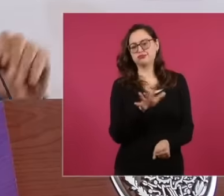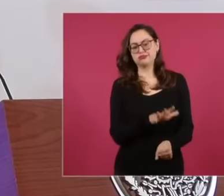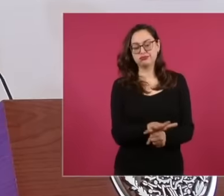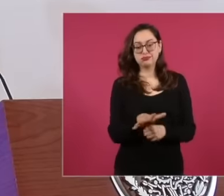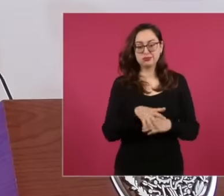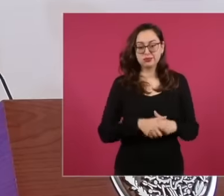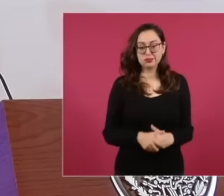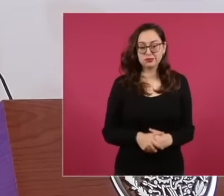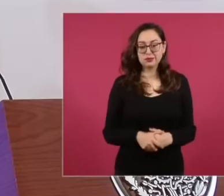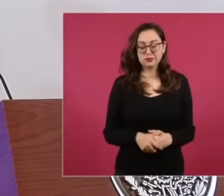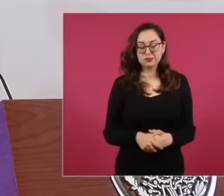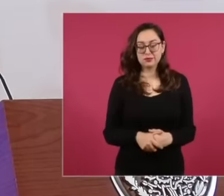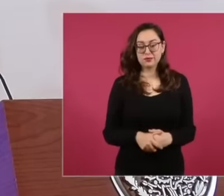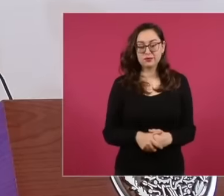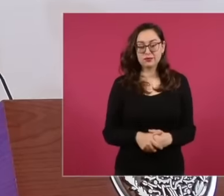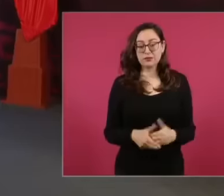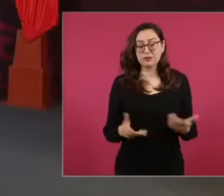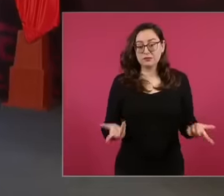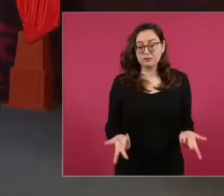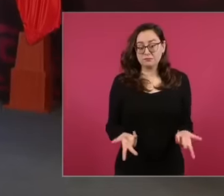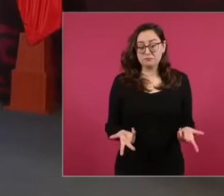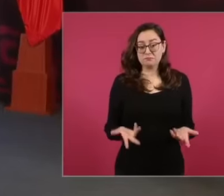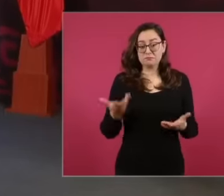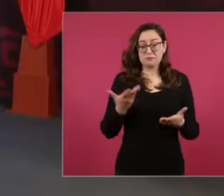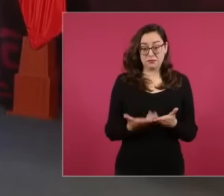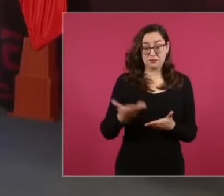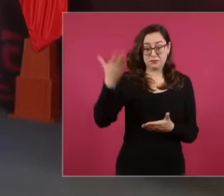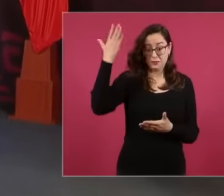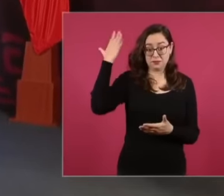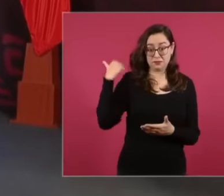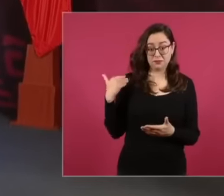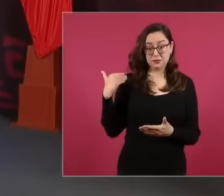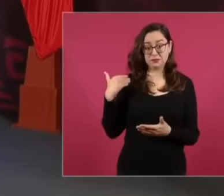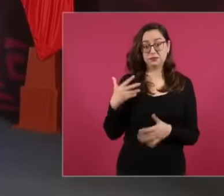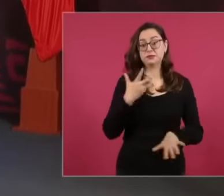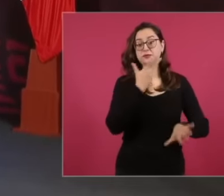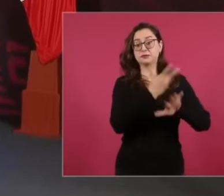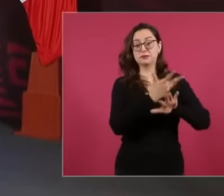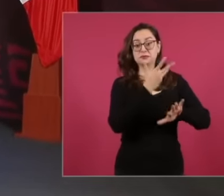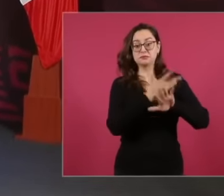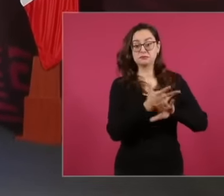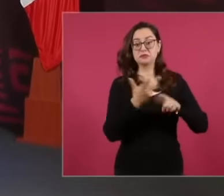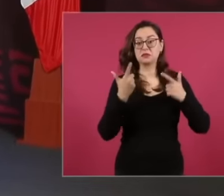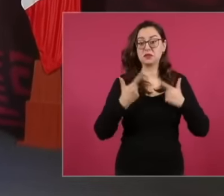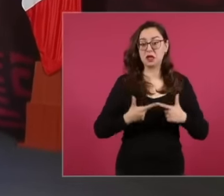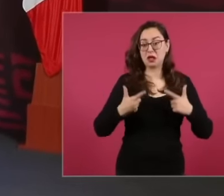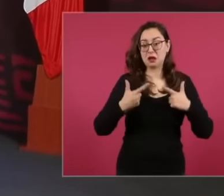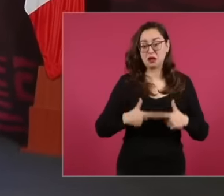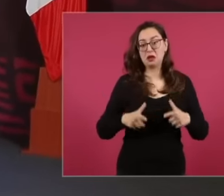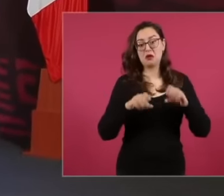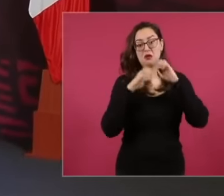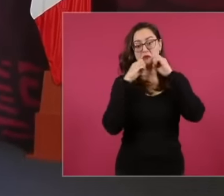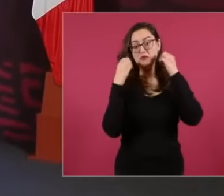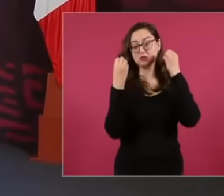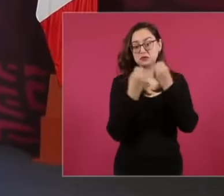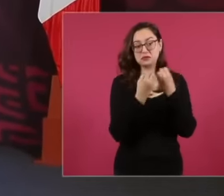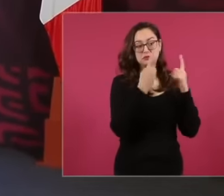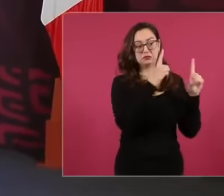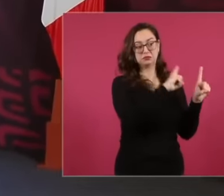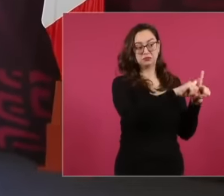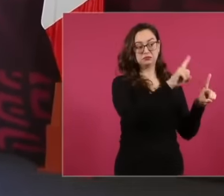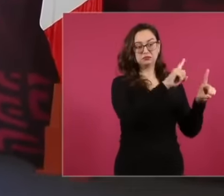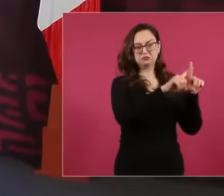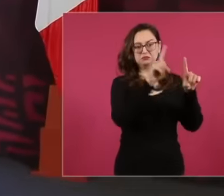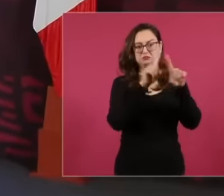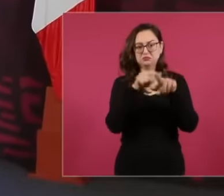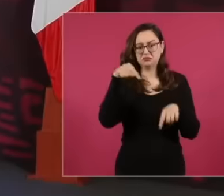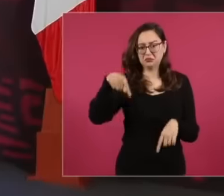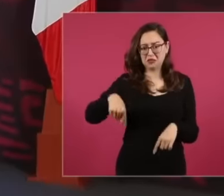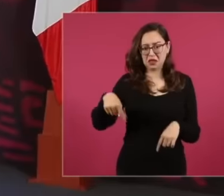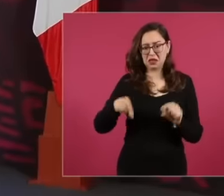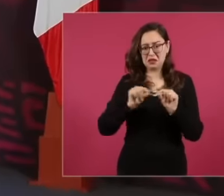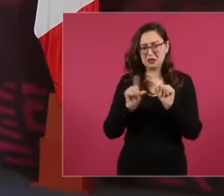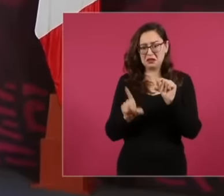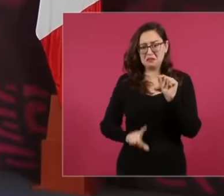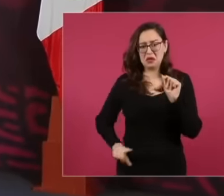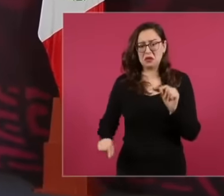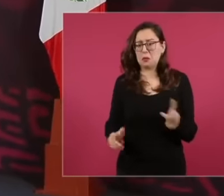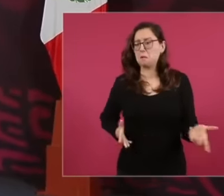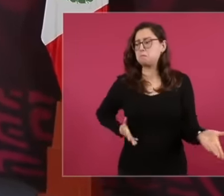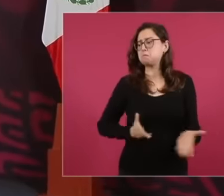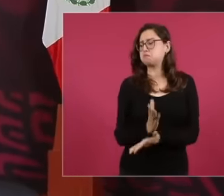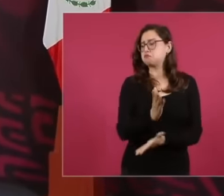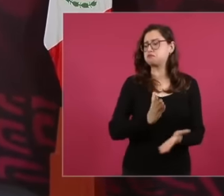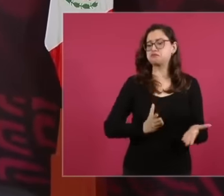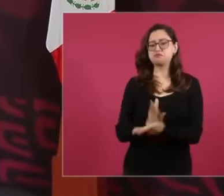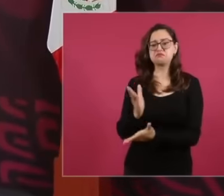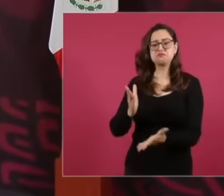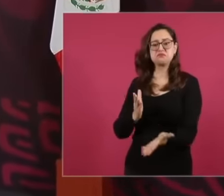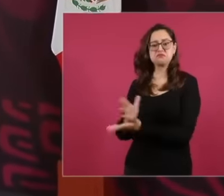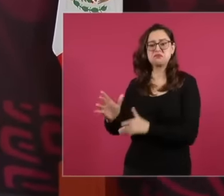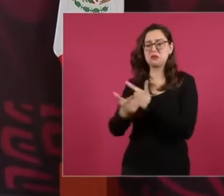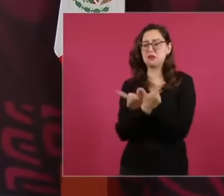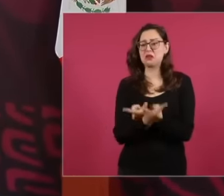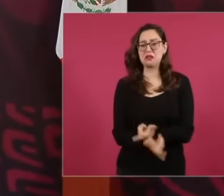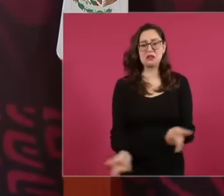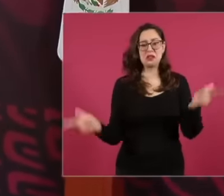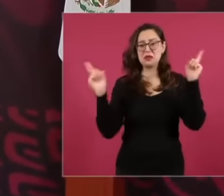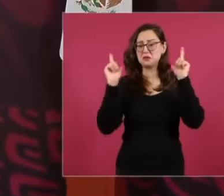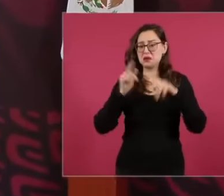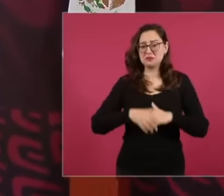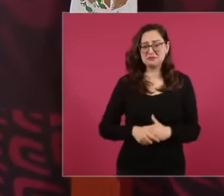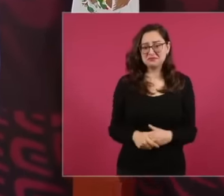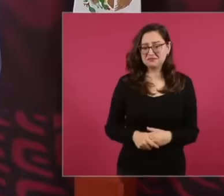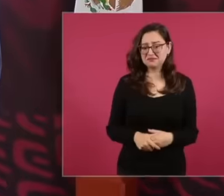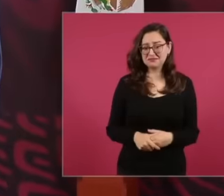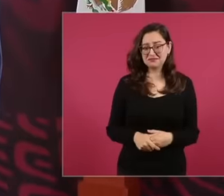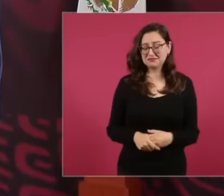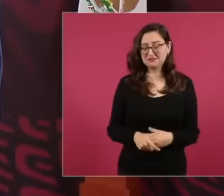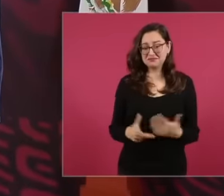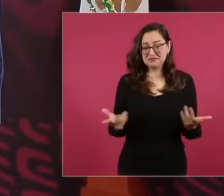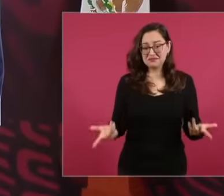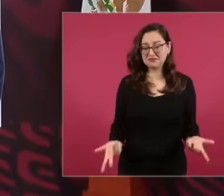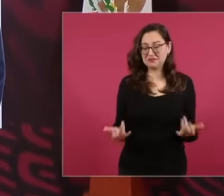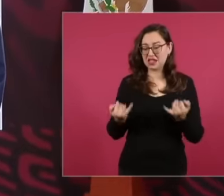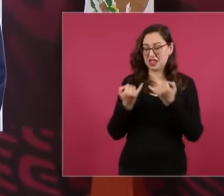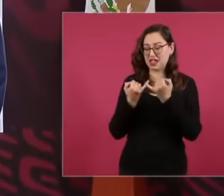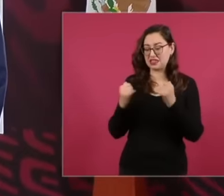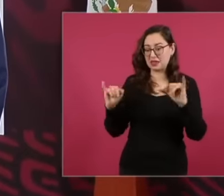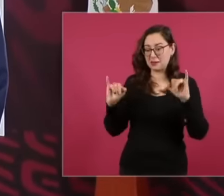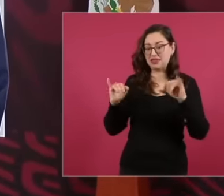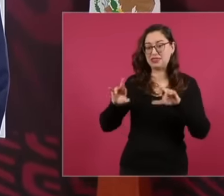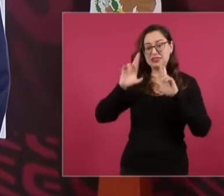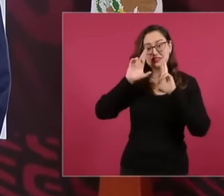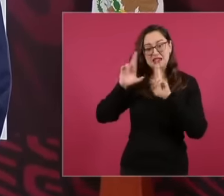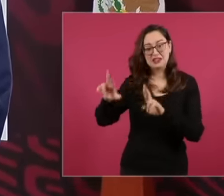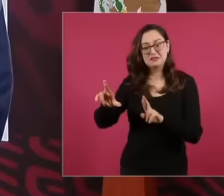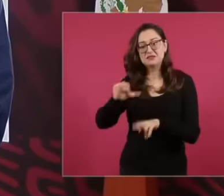acted eh without any modesty in our country, eh. They did not respect our independence